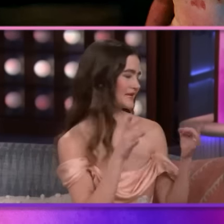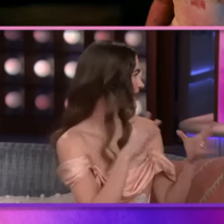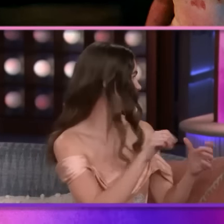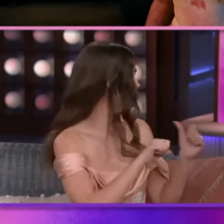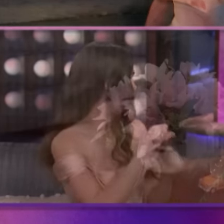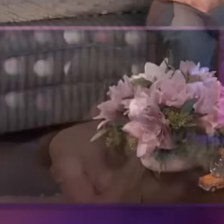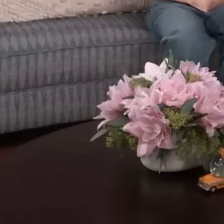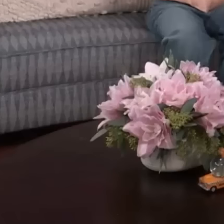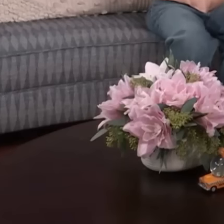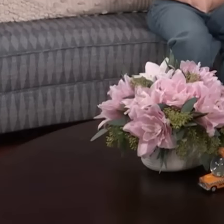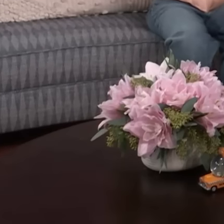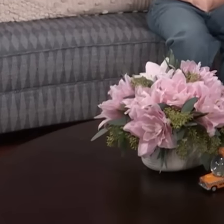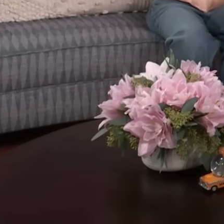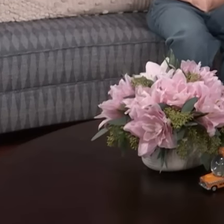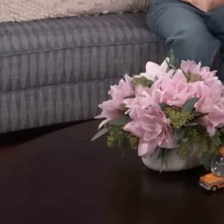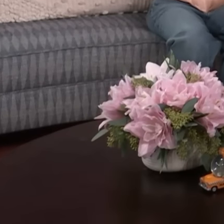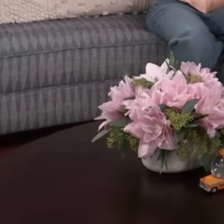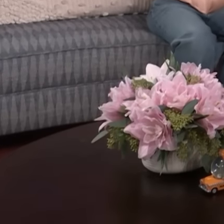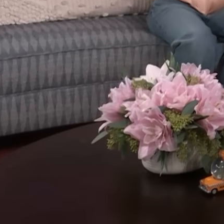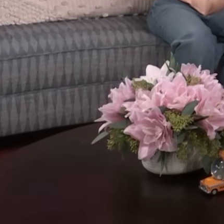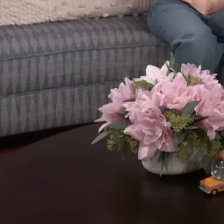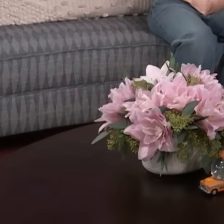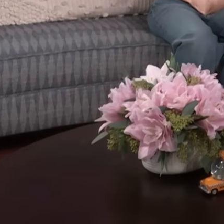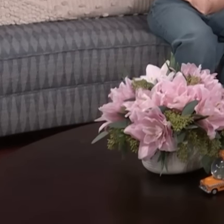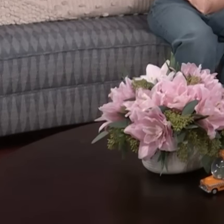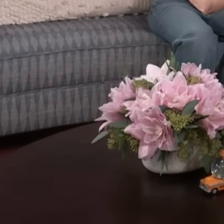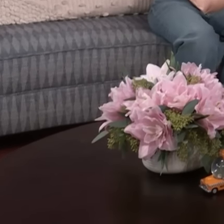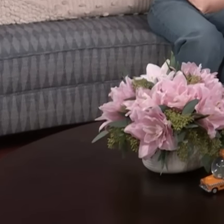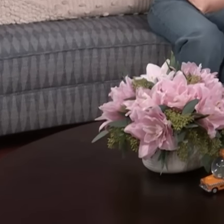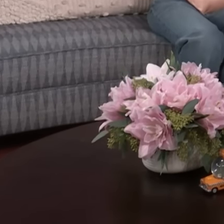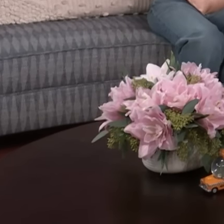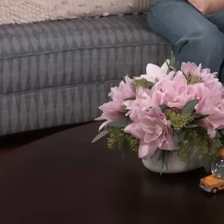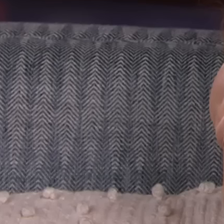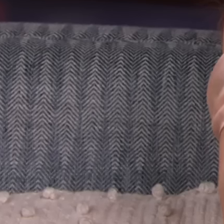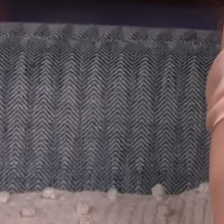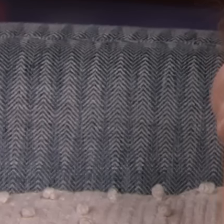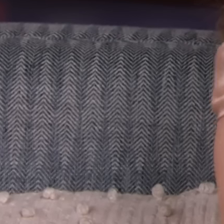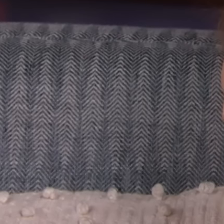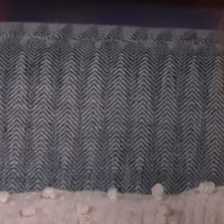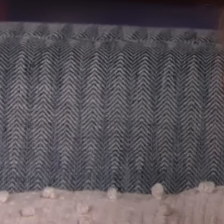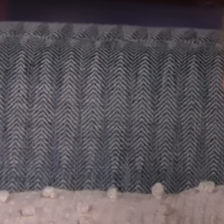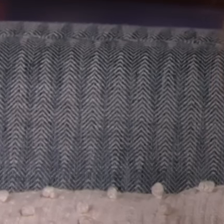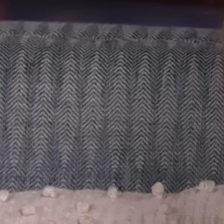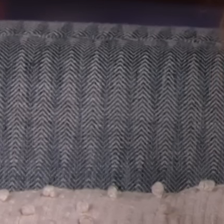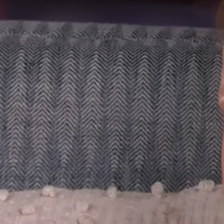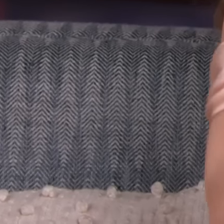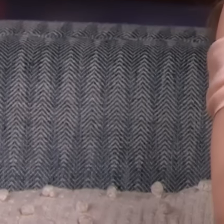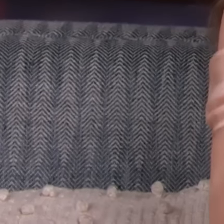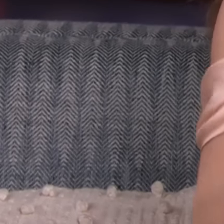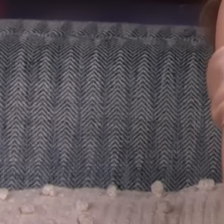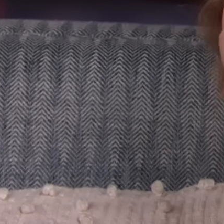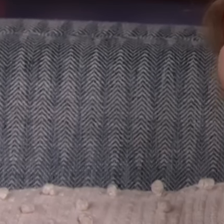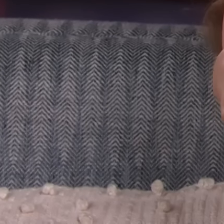Yes, I was. So I was in the third grade, and I was just doing my own thing. And then the high school was actually putting on